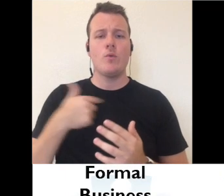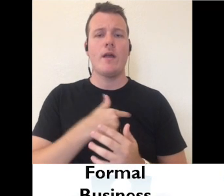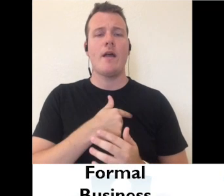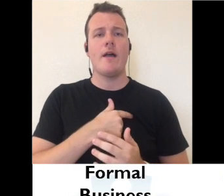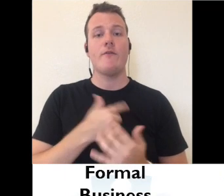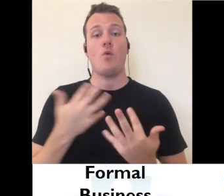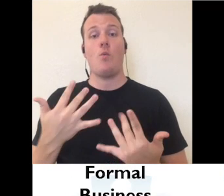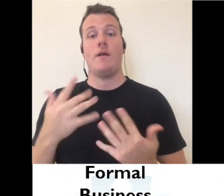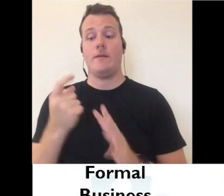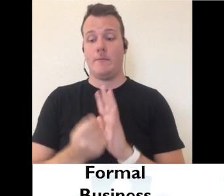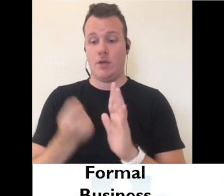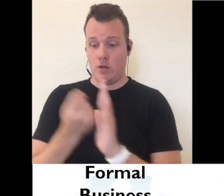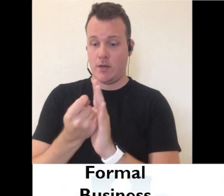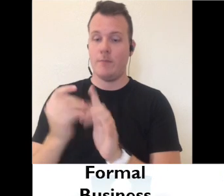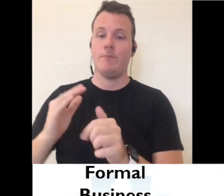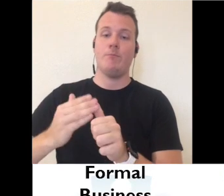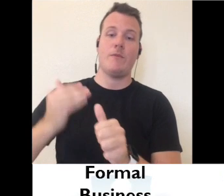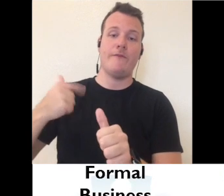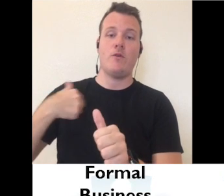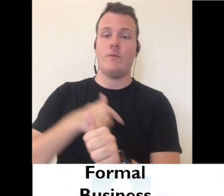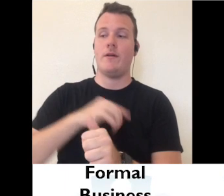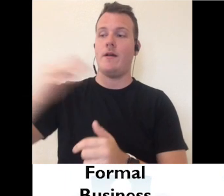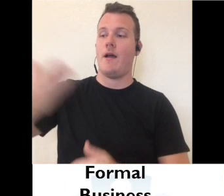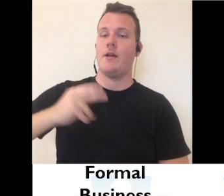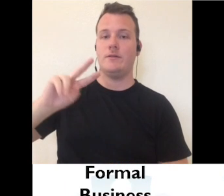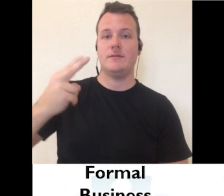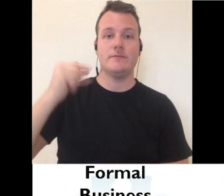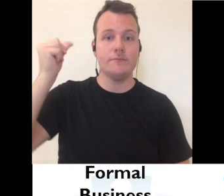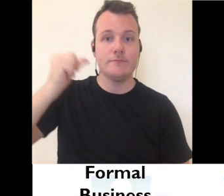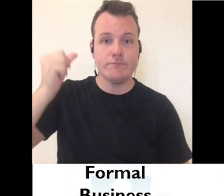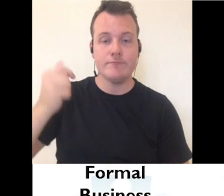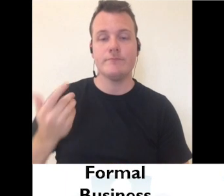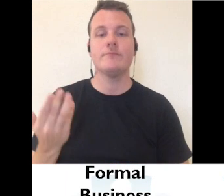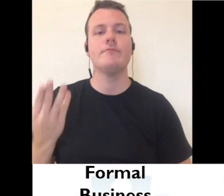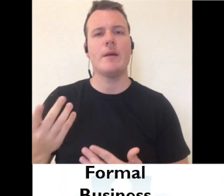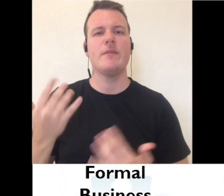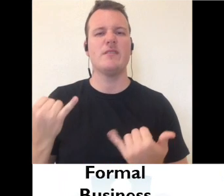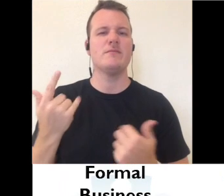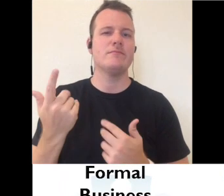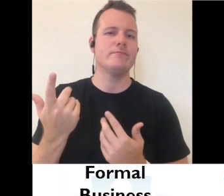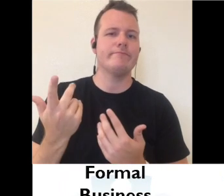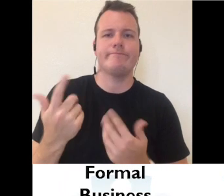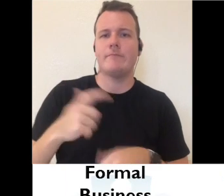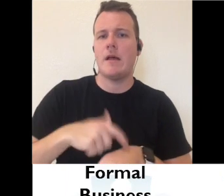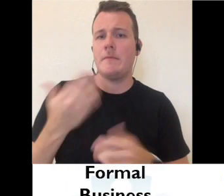these days we might hire an audiological assistant. When the fiscal reserves